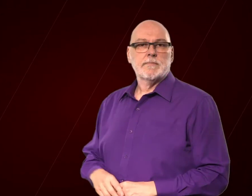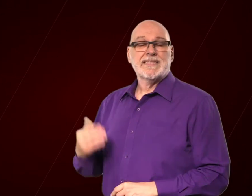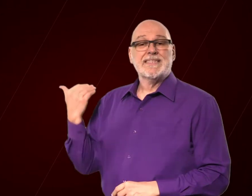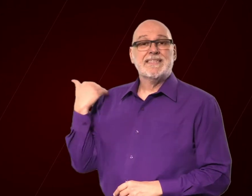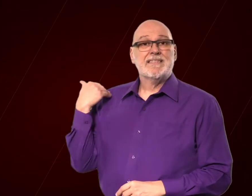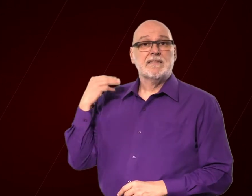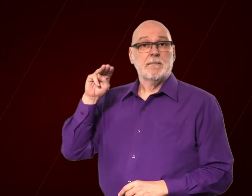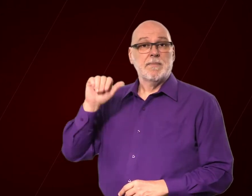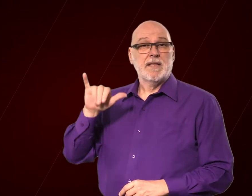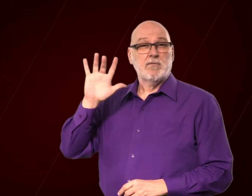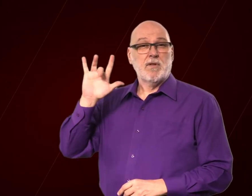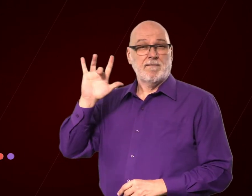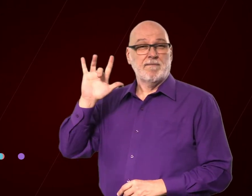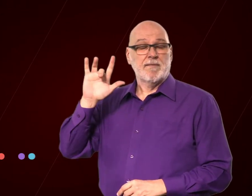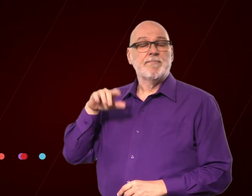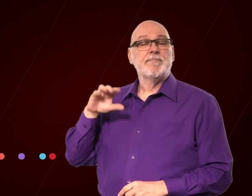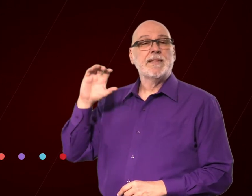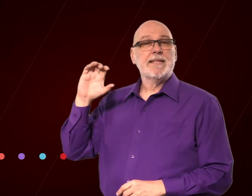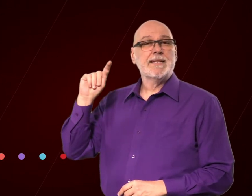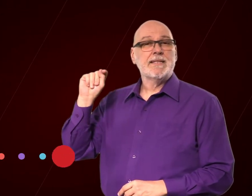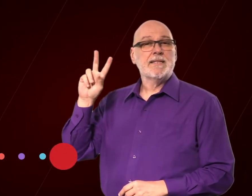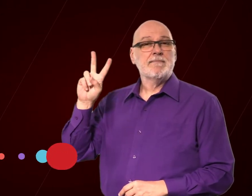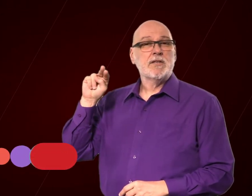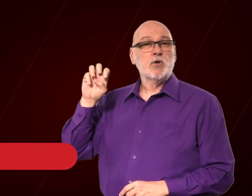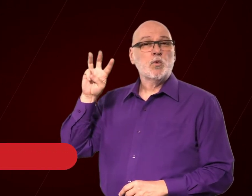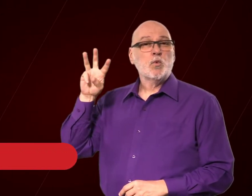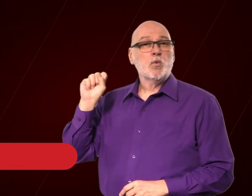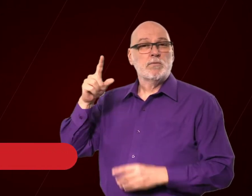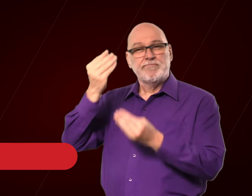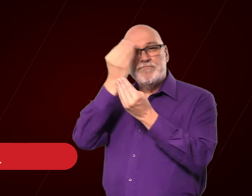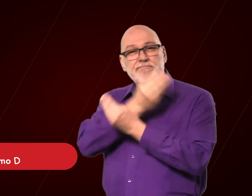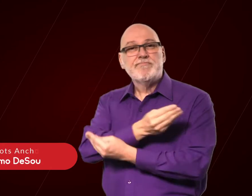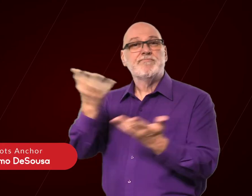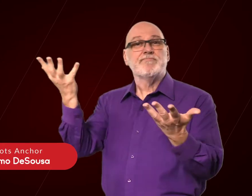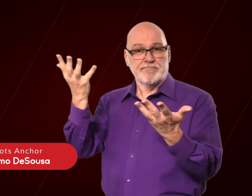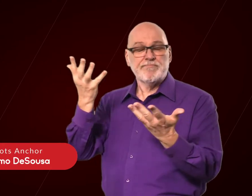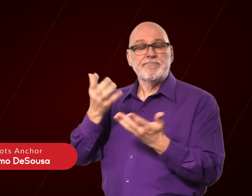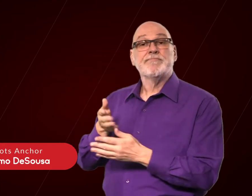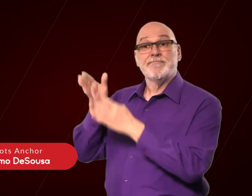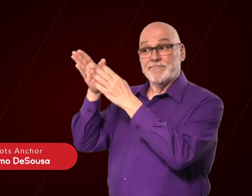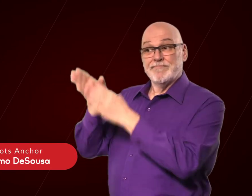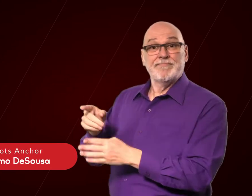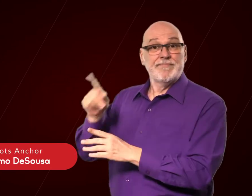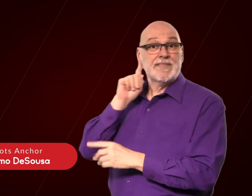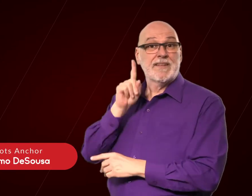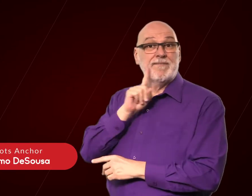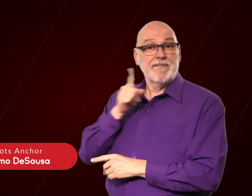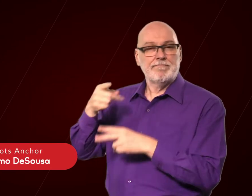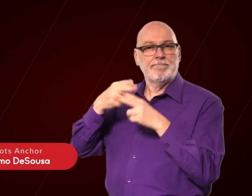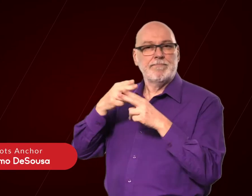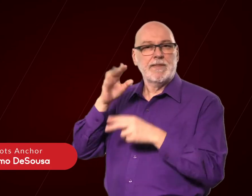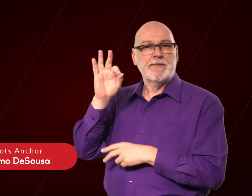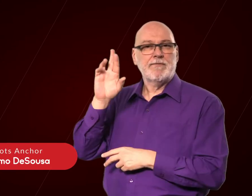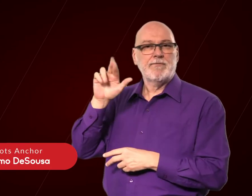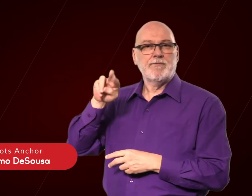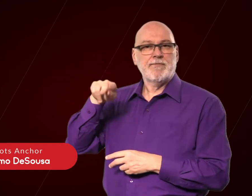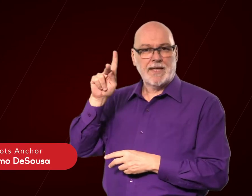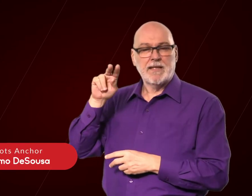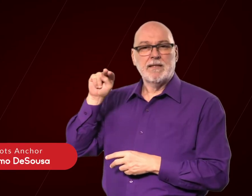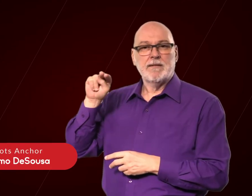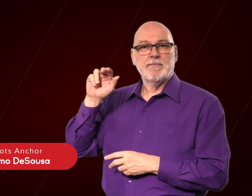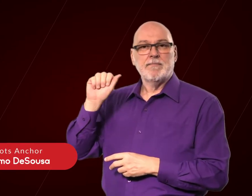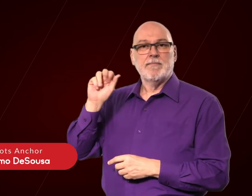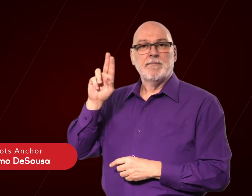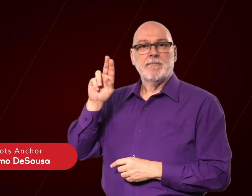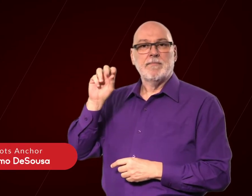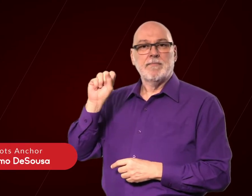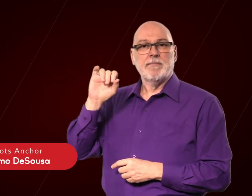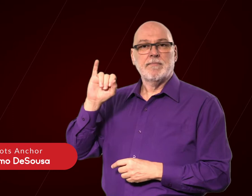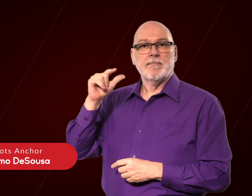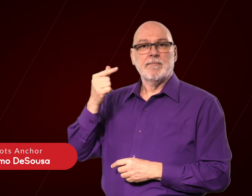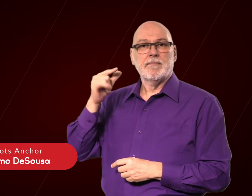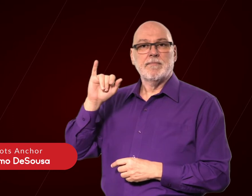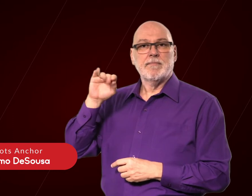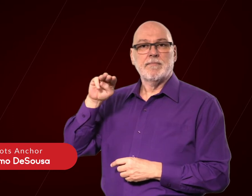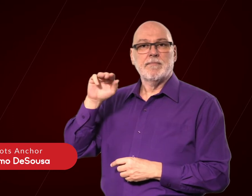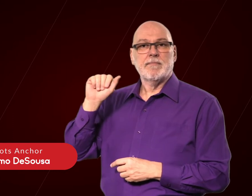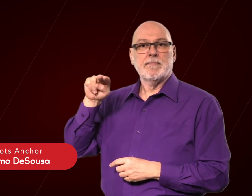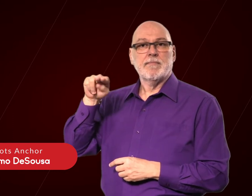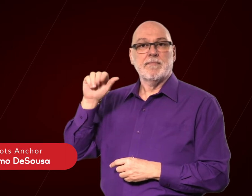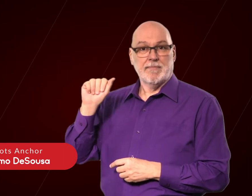[Anselmo]: CTV News reported that on May 25th, Frank Nausigimana,